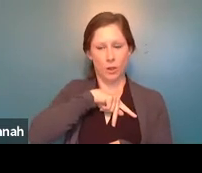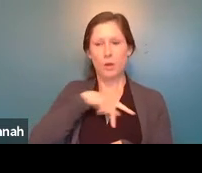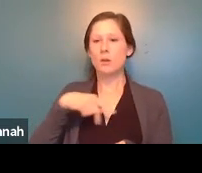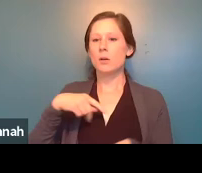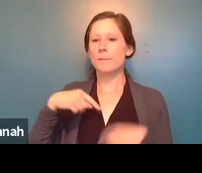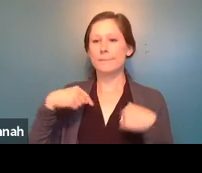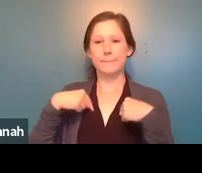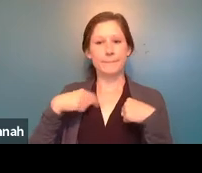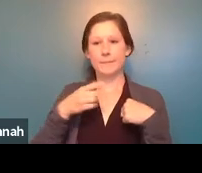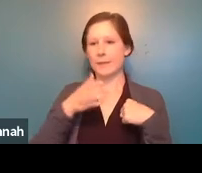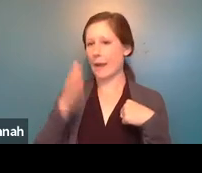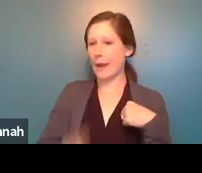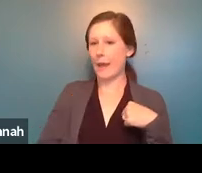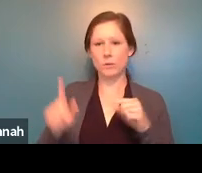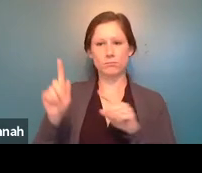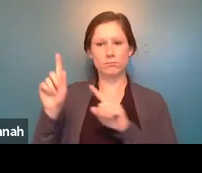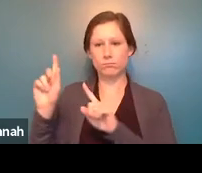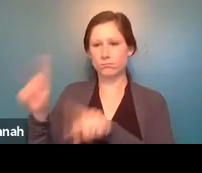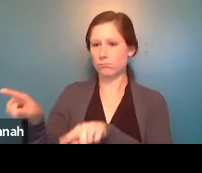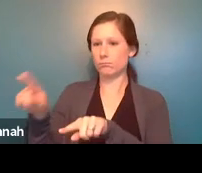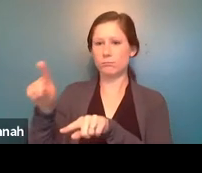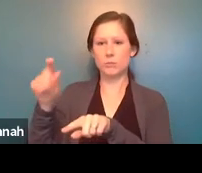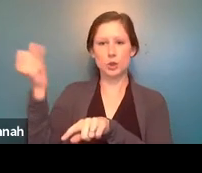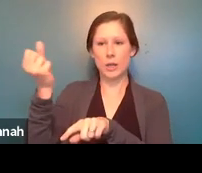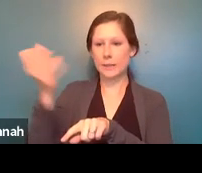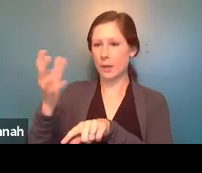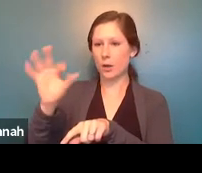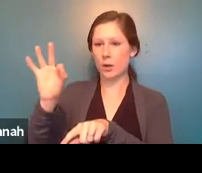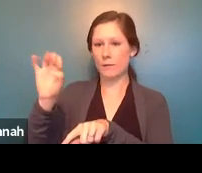been to anything for Shakespeare Festival And I now am